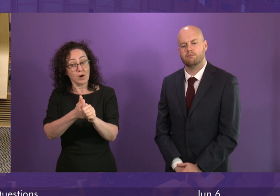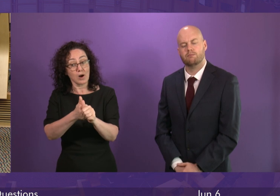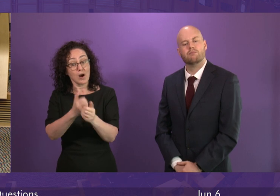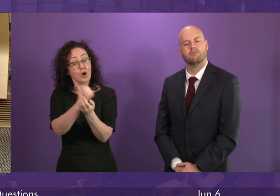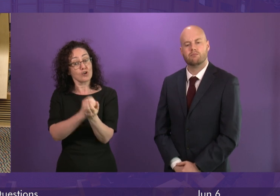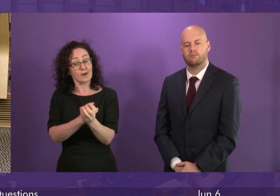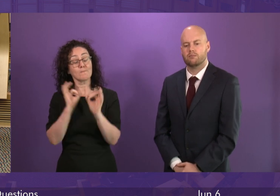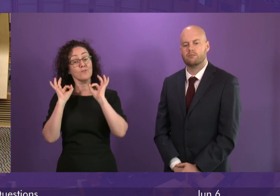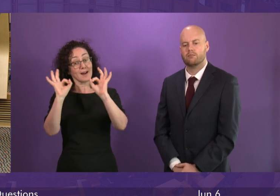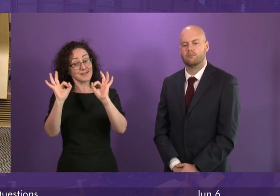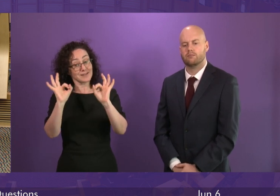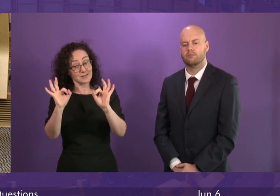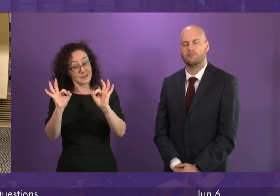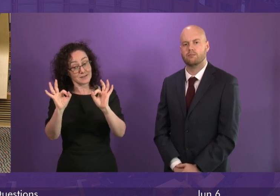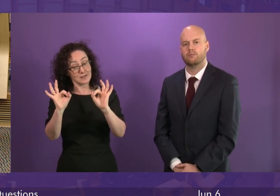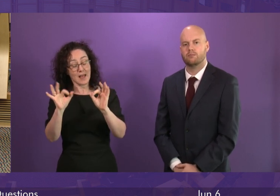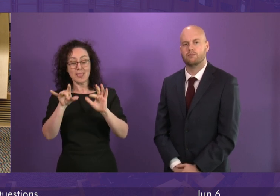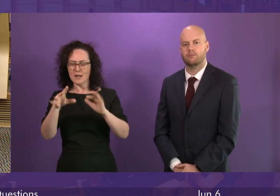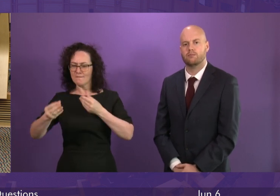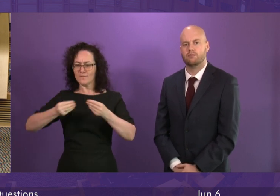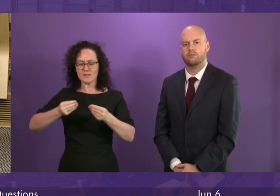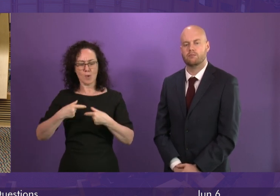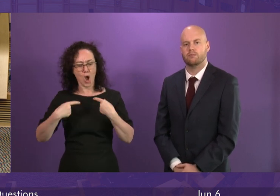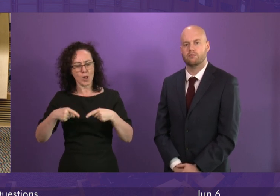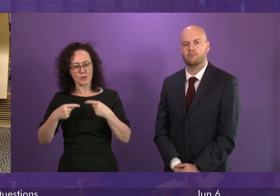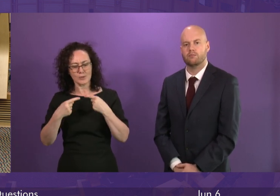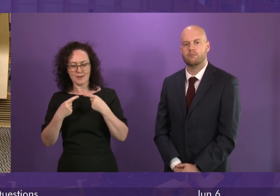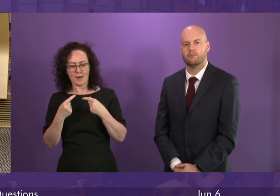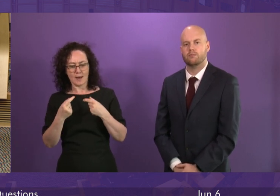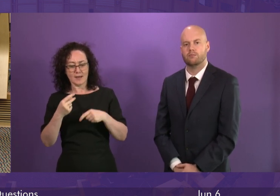power back into our teaching profession to enable it to deliver on behalf of the people